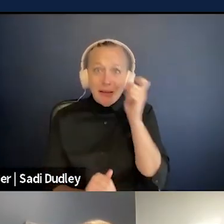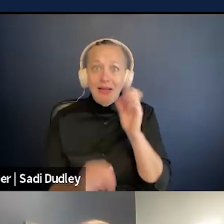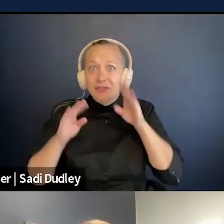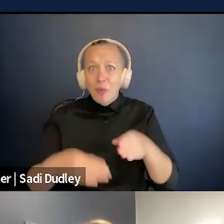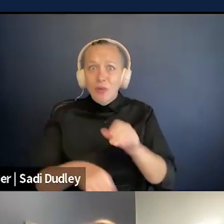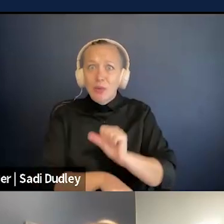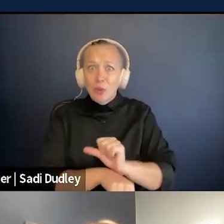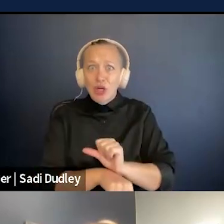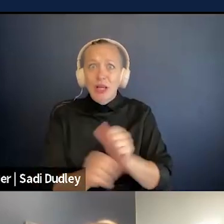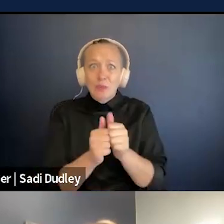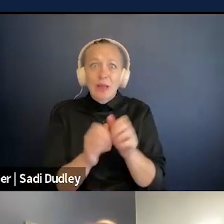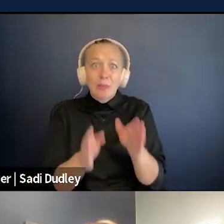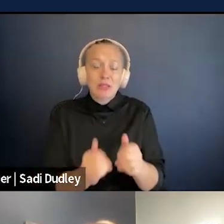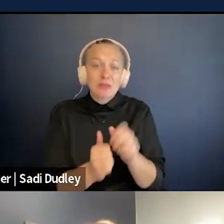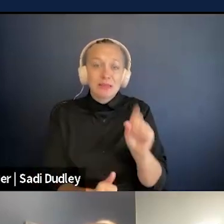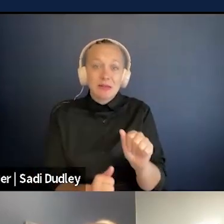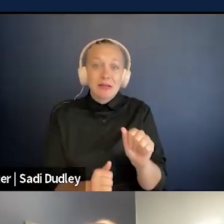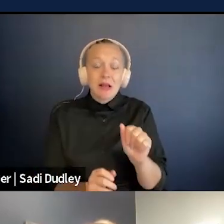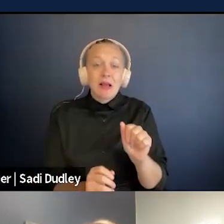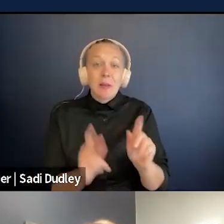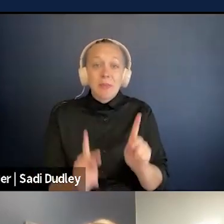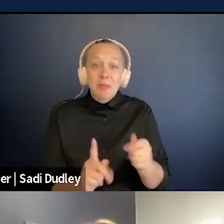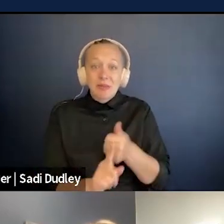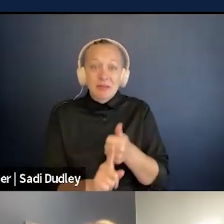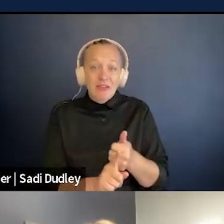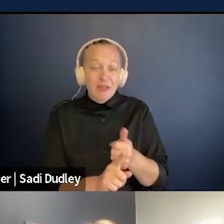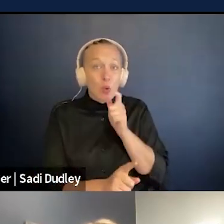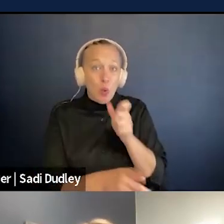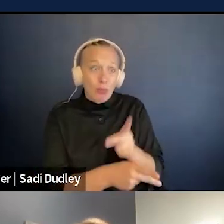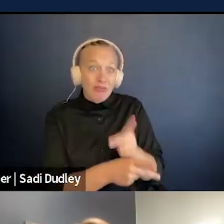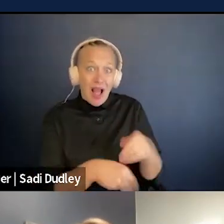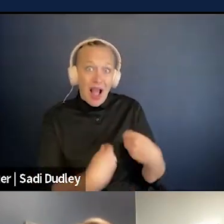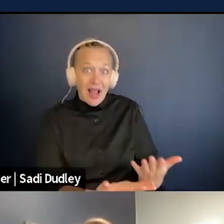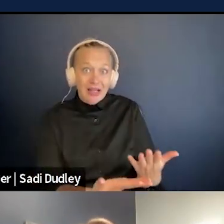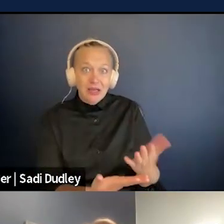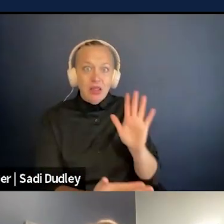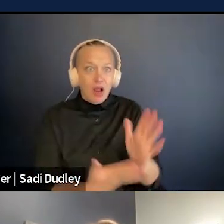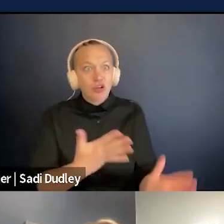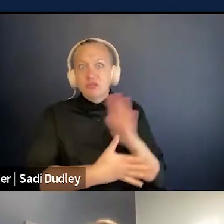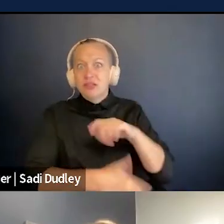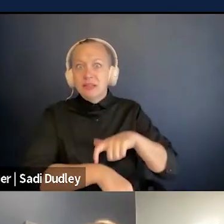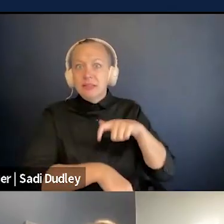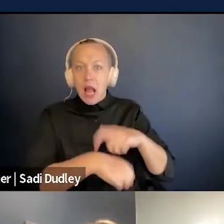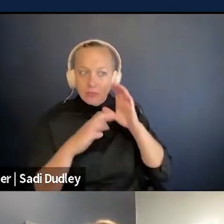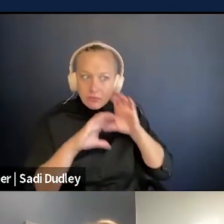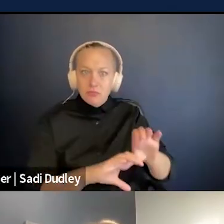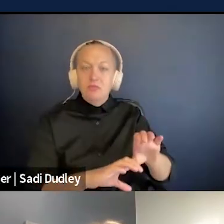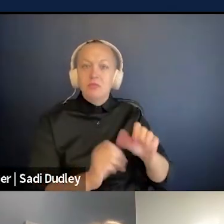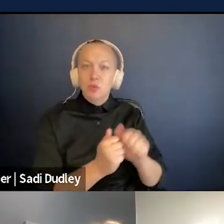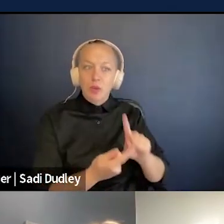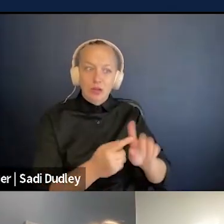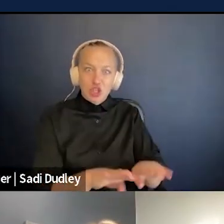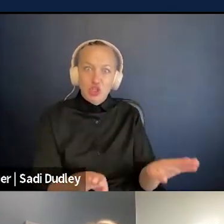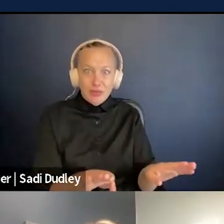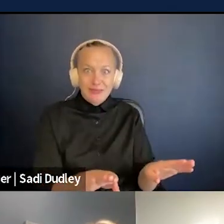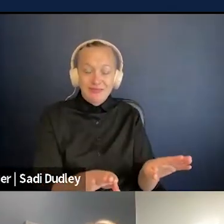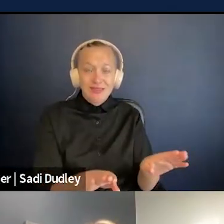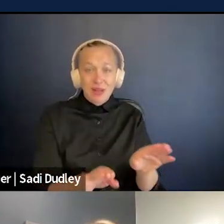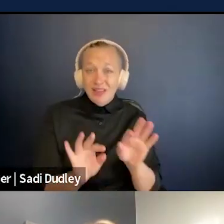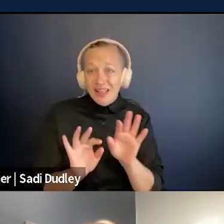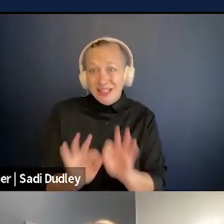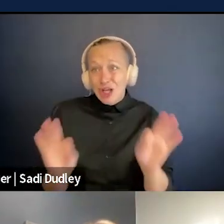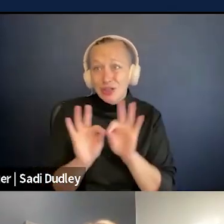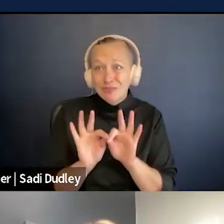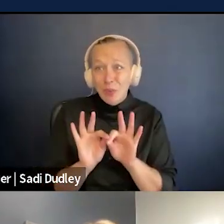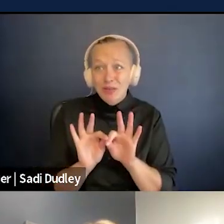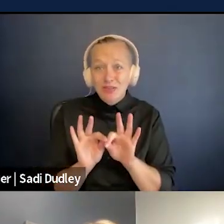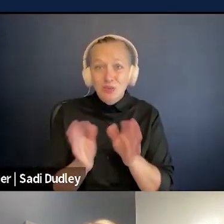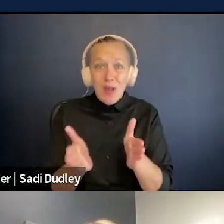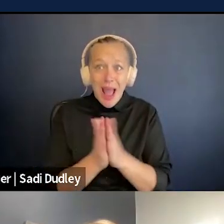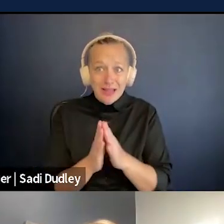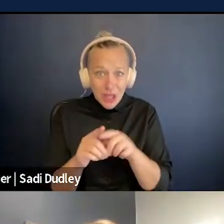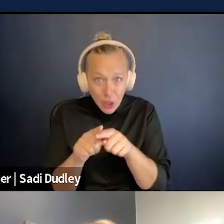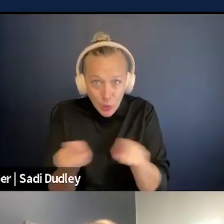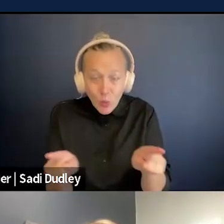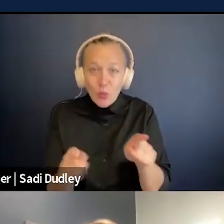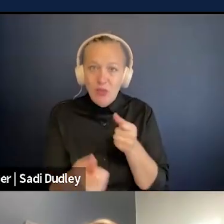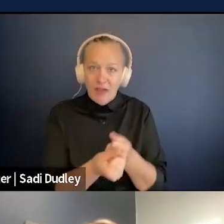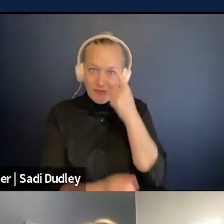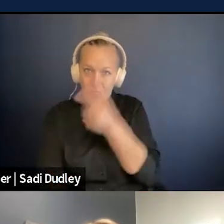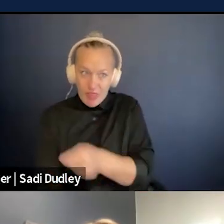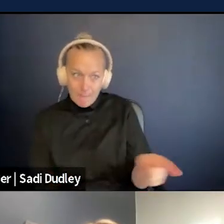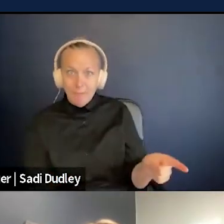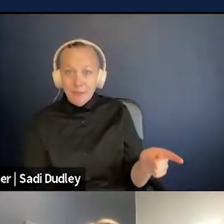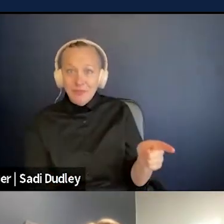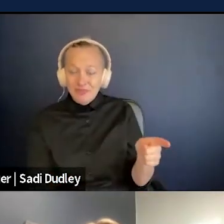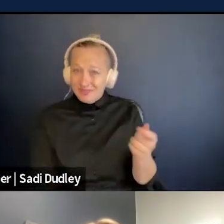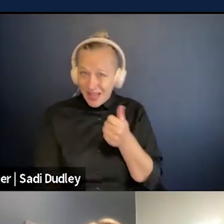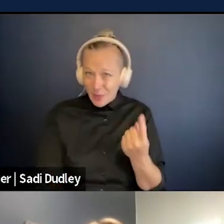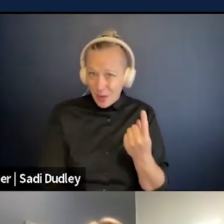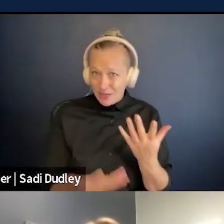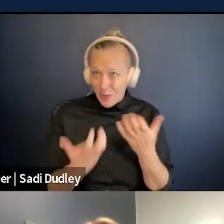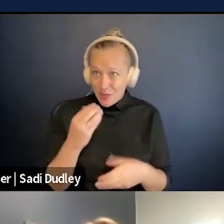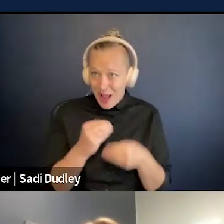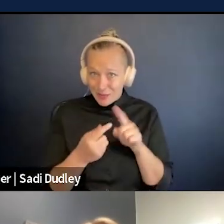Many caregivers spend the majority of their time simply providing medical care for their children, so… I think this is a good call to continue to… advocate in the ways that we are able to. I don't know if anyone else wanted to speak to the Medicare-Medicaid situation.